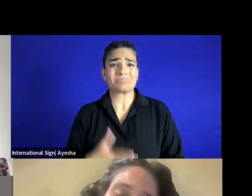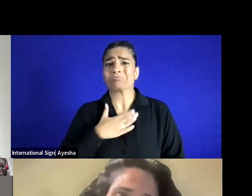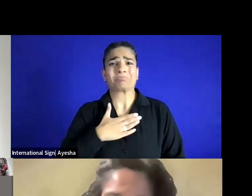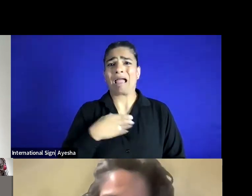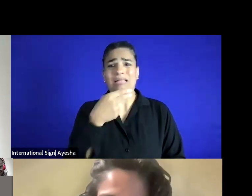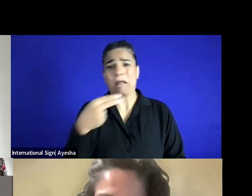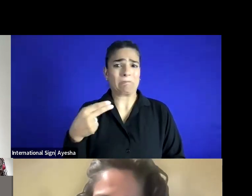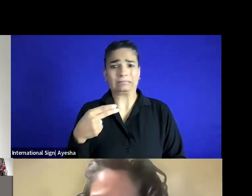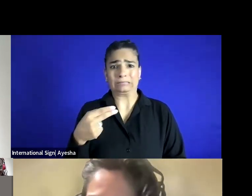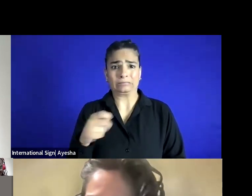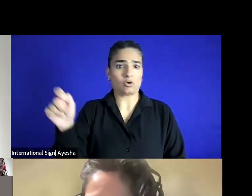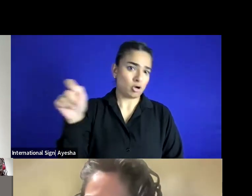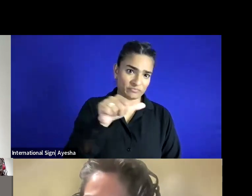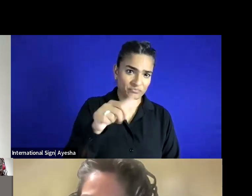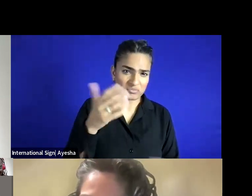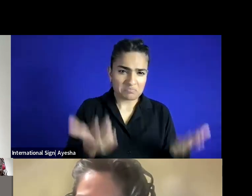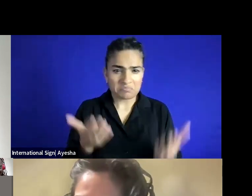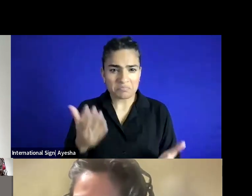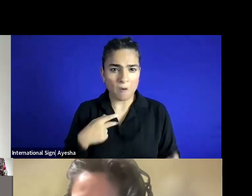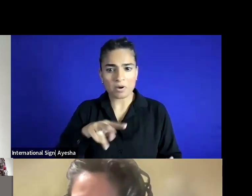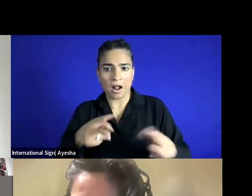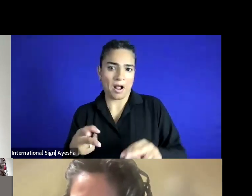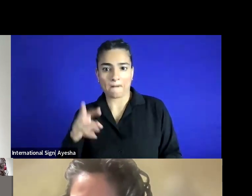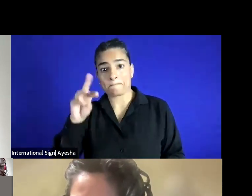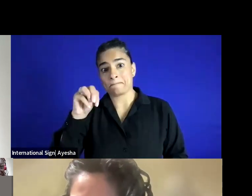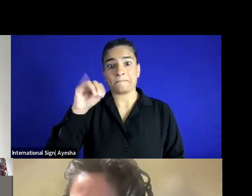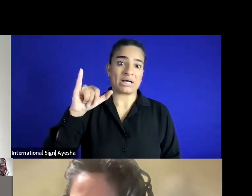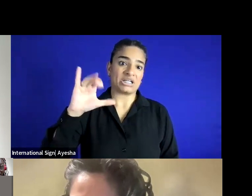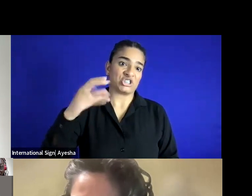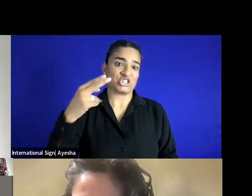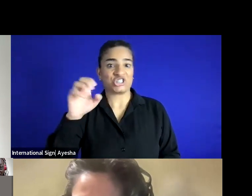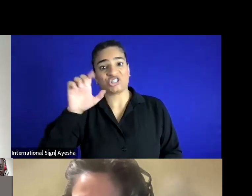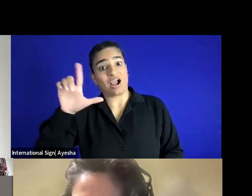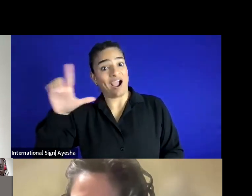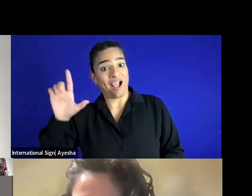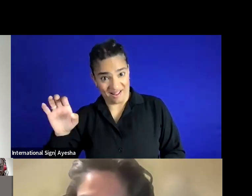Let me use it as. That's right. Yes. So, after that is the.